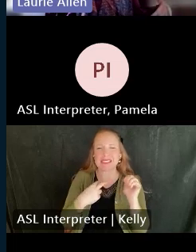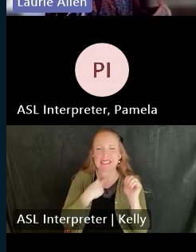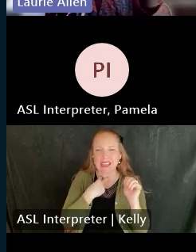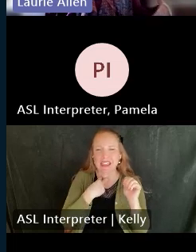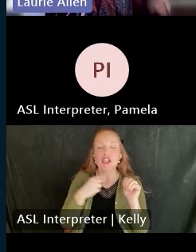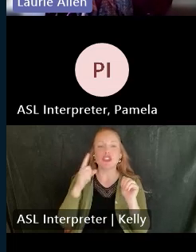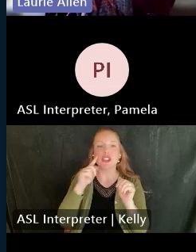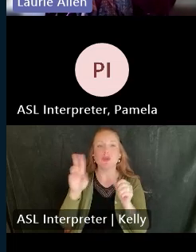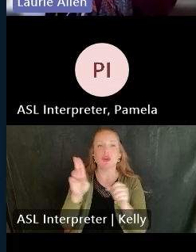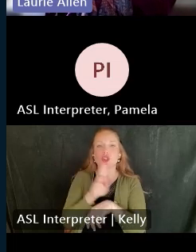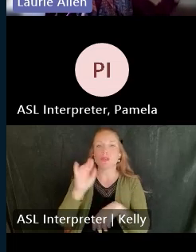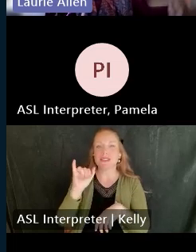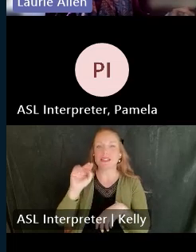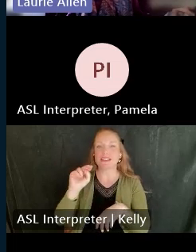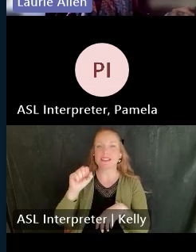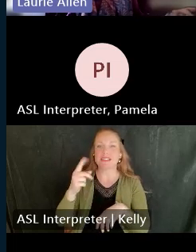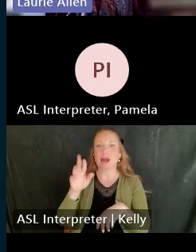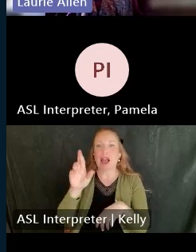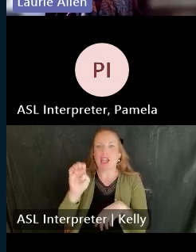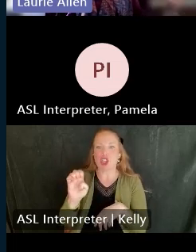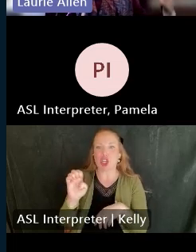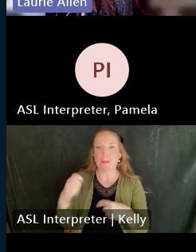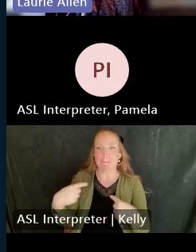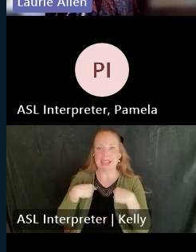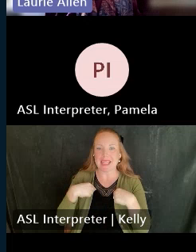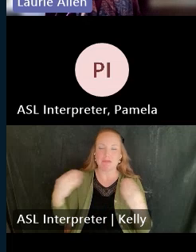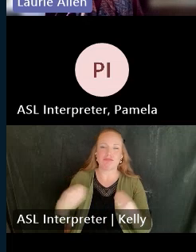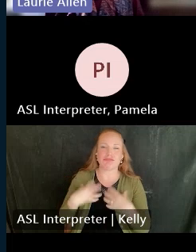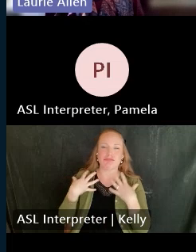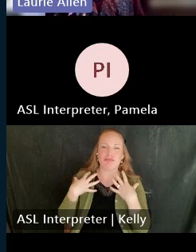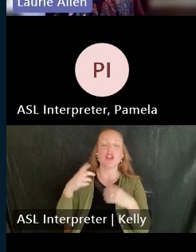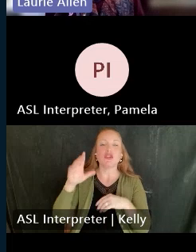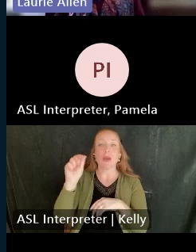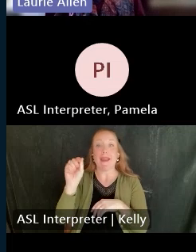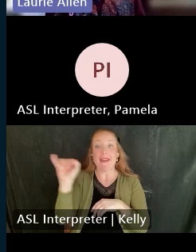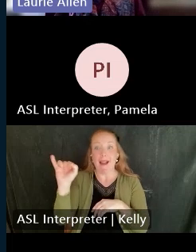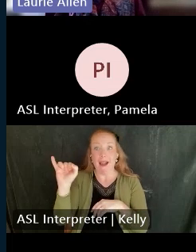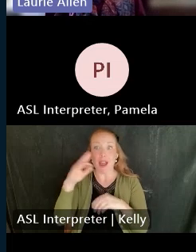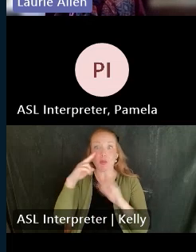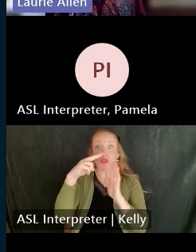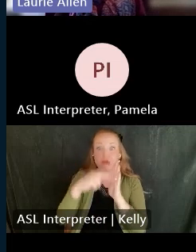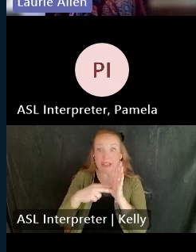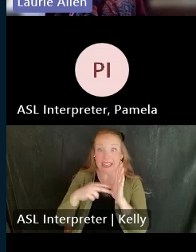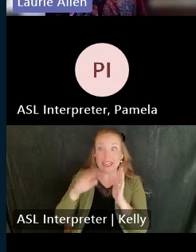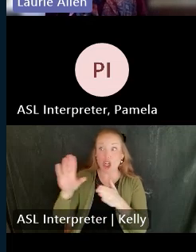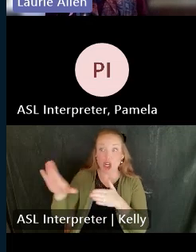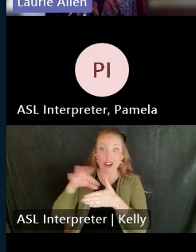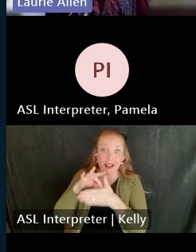AI to consume the previous content and then write the next paragraph. So it keeps her in her flow, keeps her going.